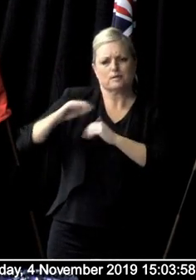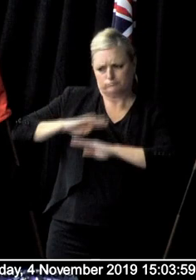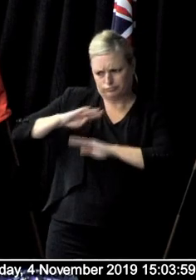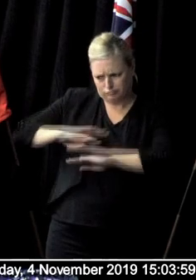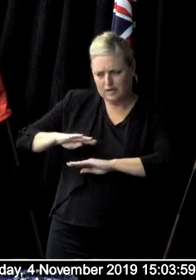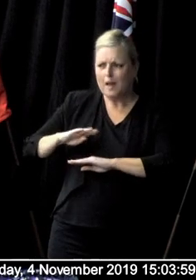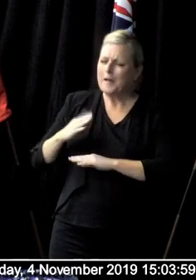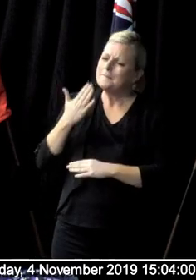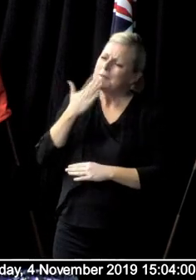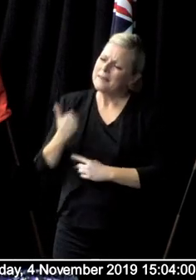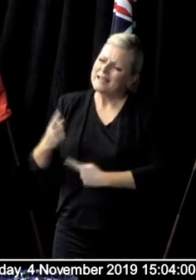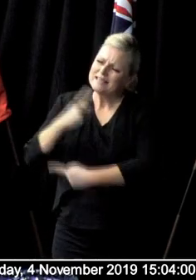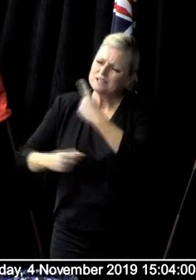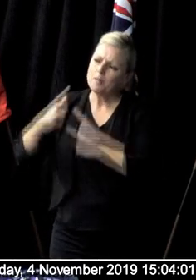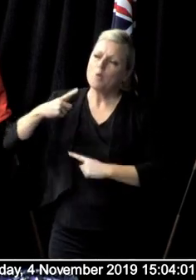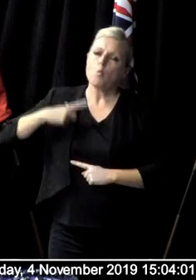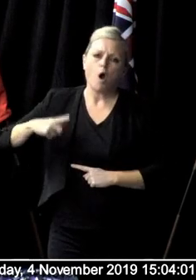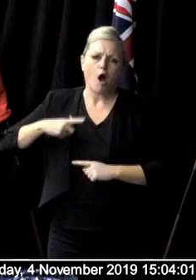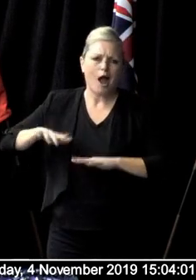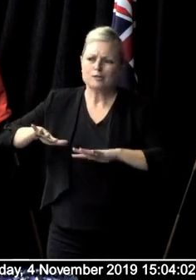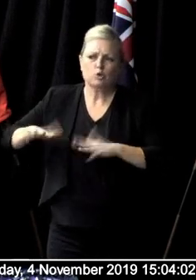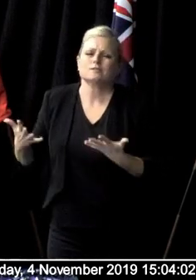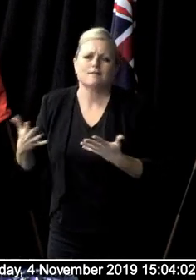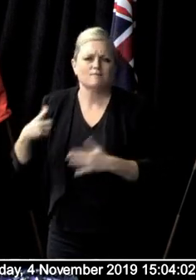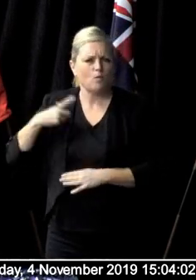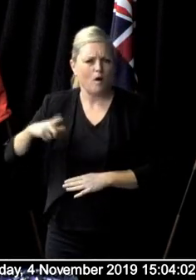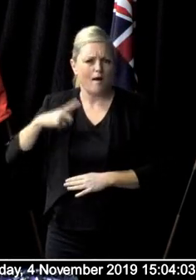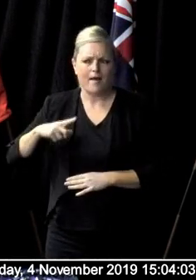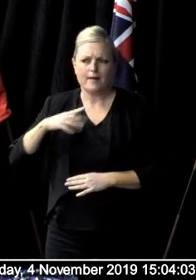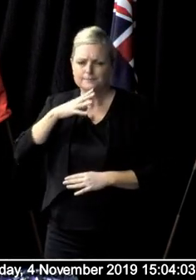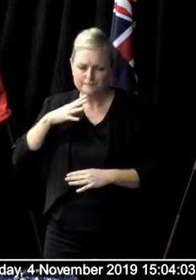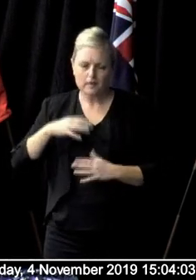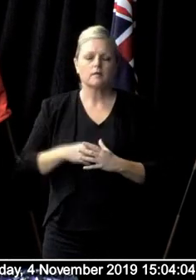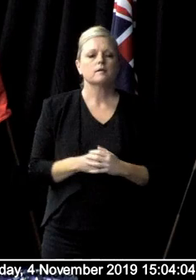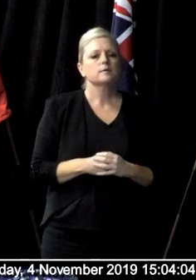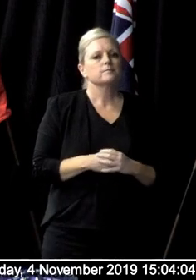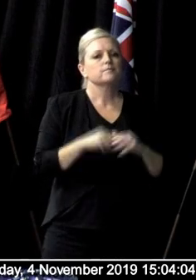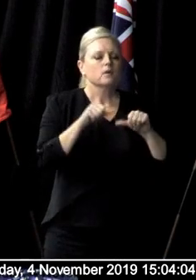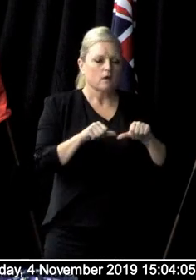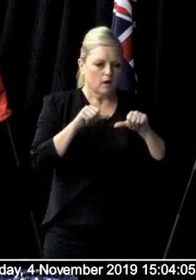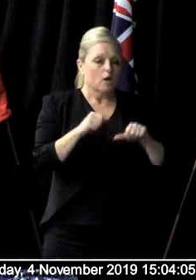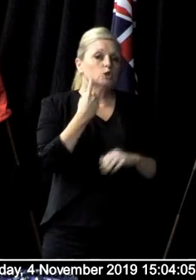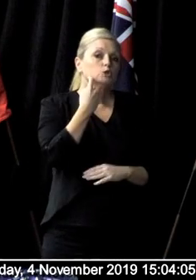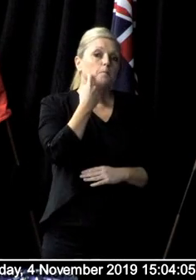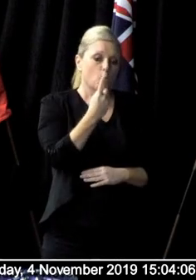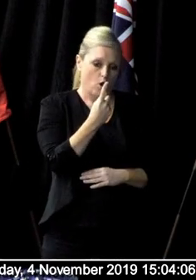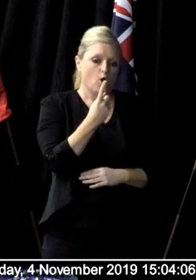Can you just explain to us why that’s not sufficient? Okay. So the people who you will hear from tomorrow who are academics will be really